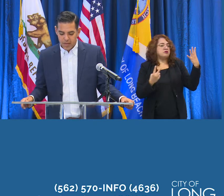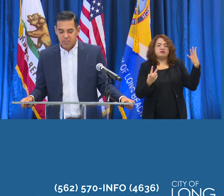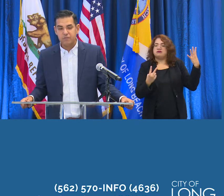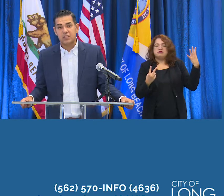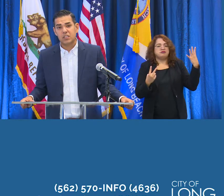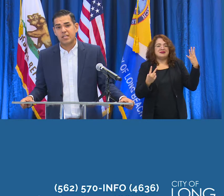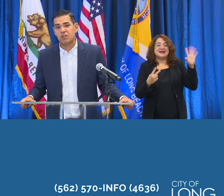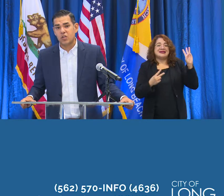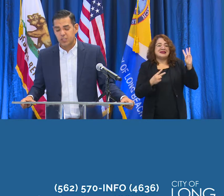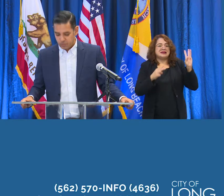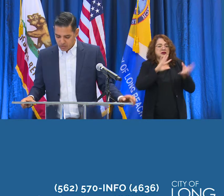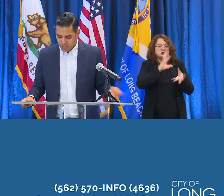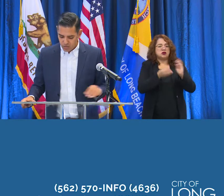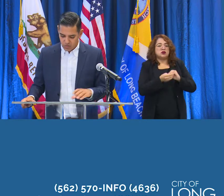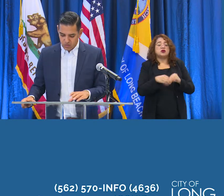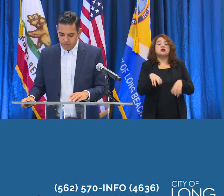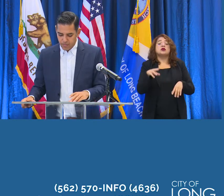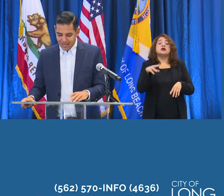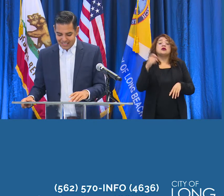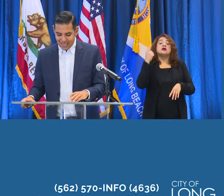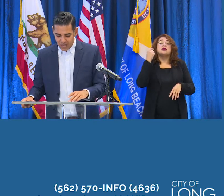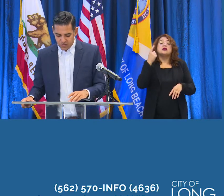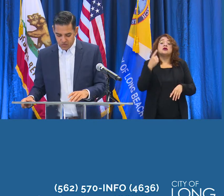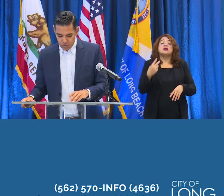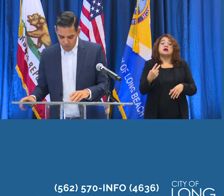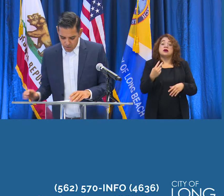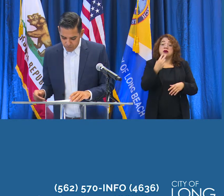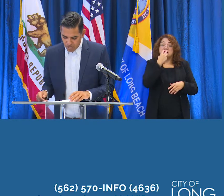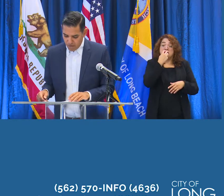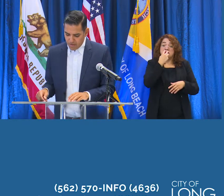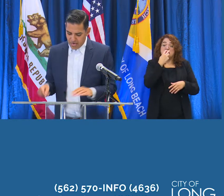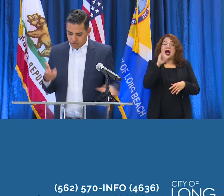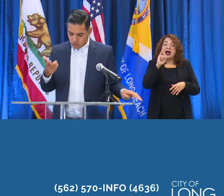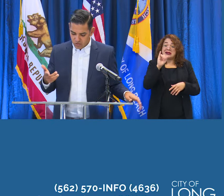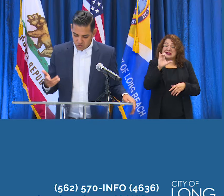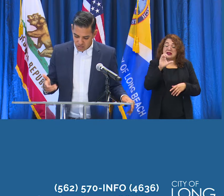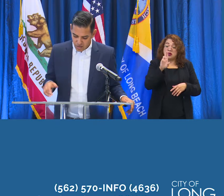beds, ventilators, hospitalizations and tests. As you can see there,